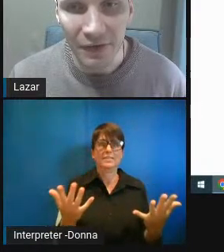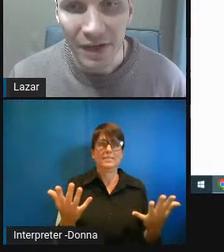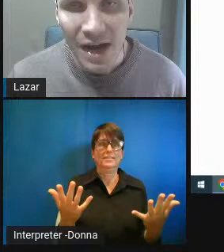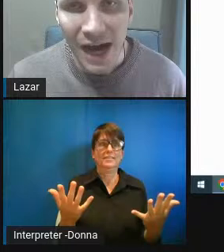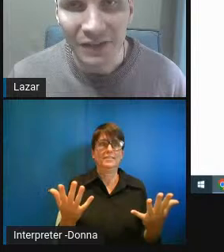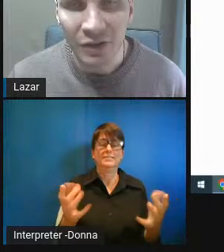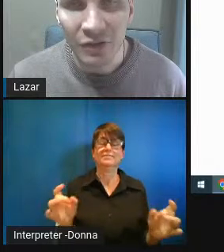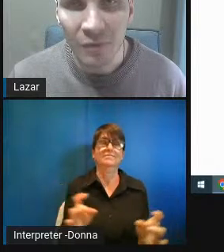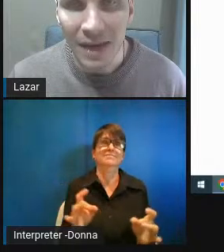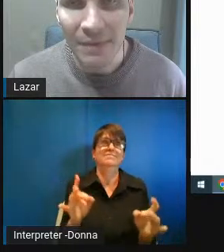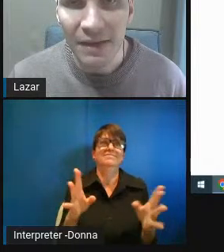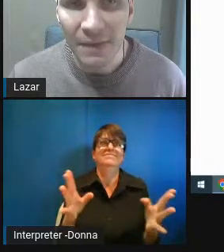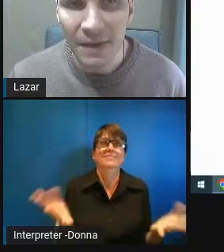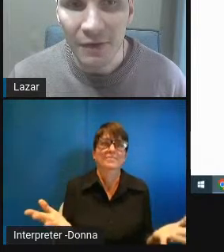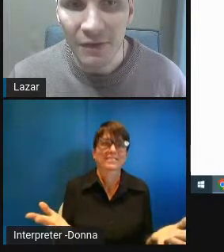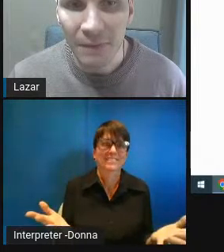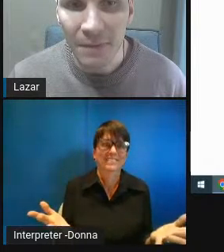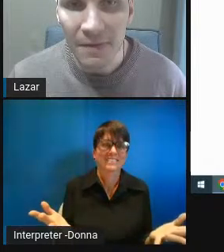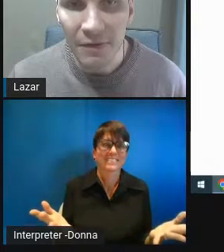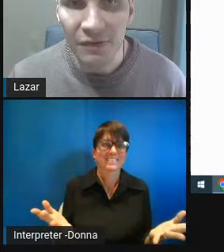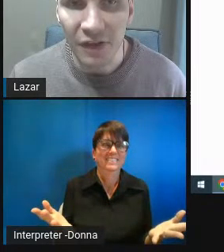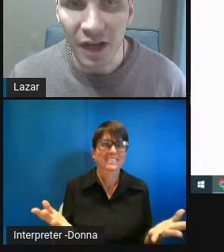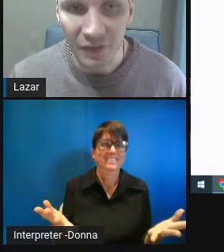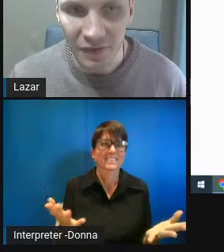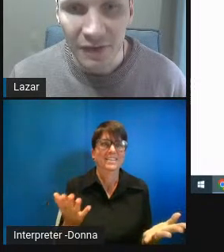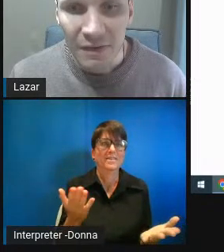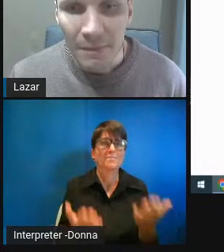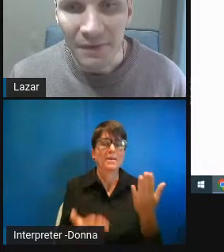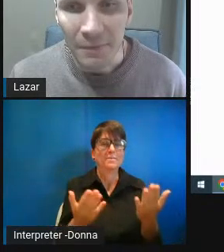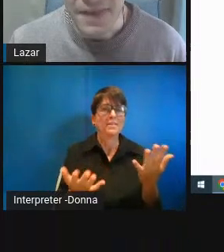difficult because when you have this slider moving around everything becomes literally a nightmare.